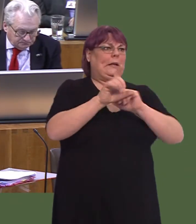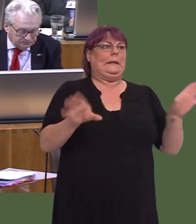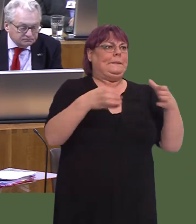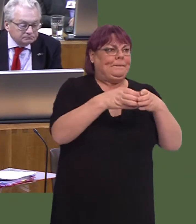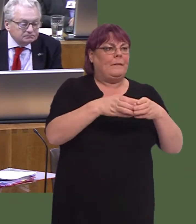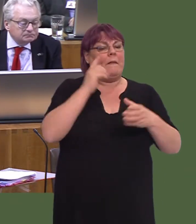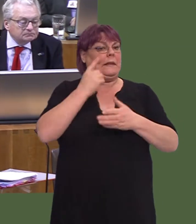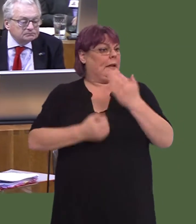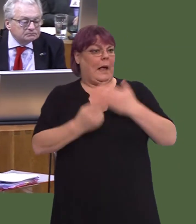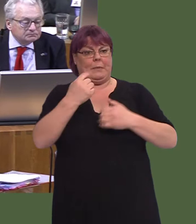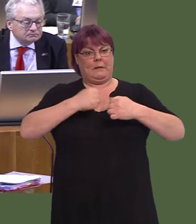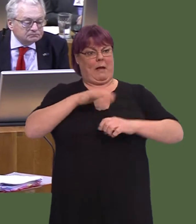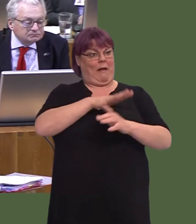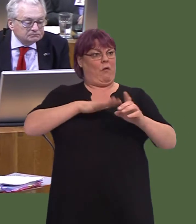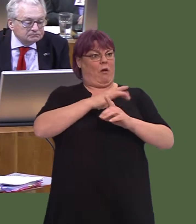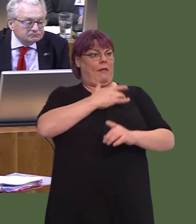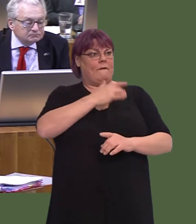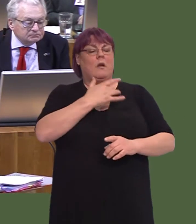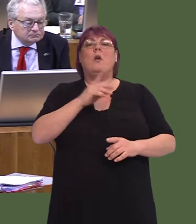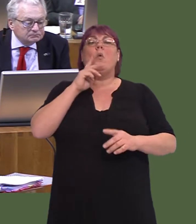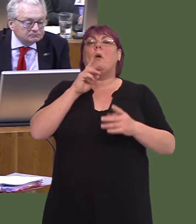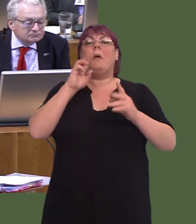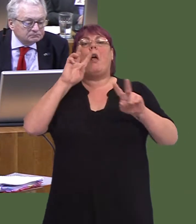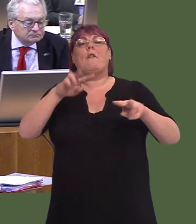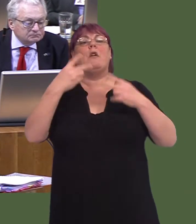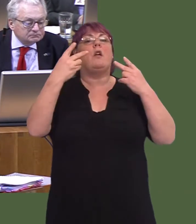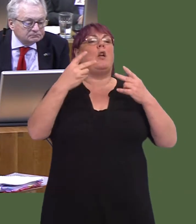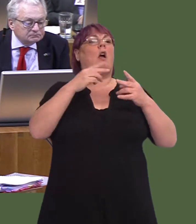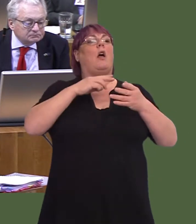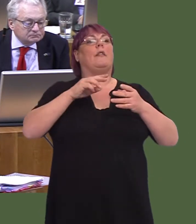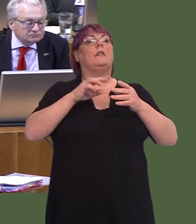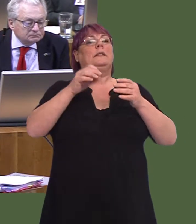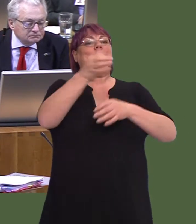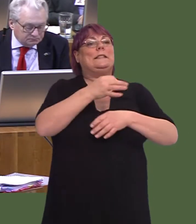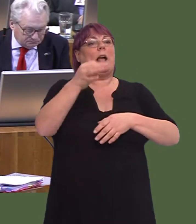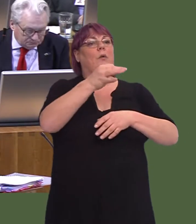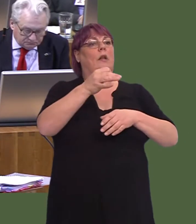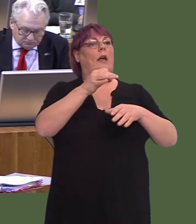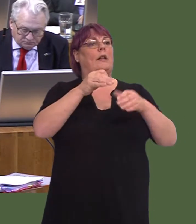We will be consulting on a review of the Town and Country Planning (Use Classes) Order in